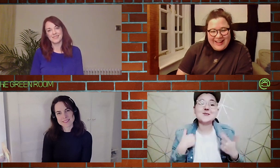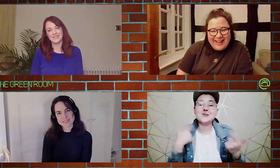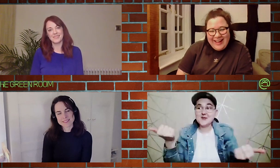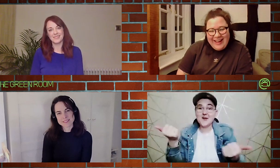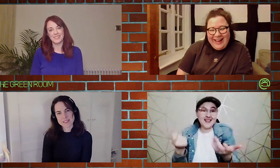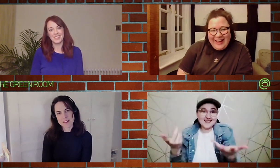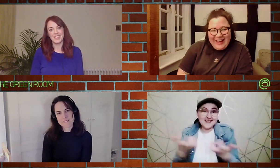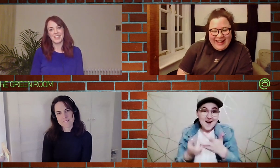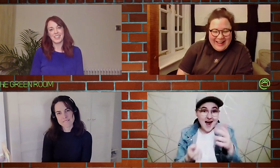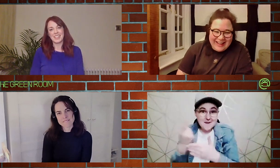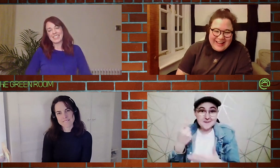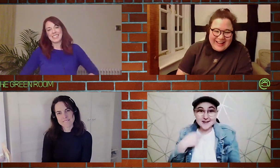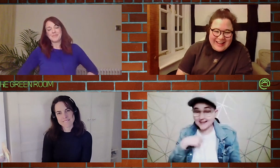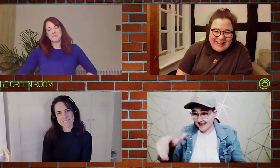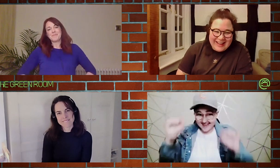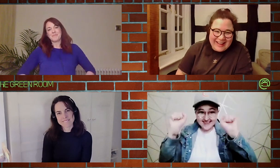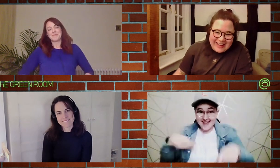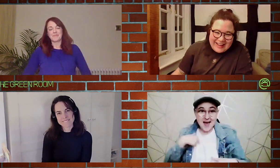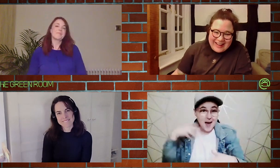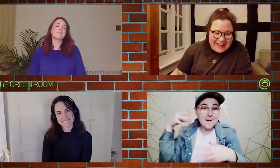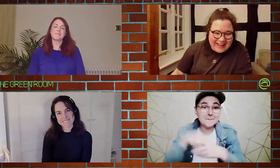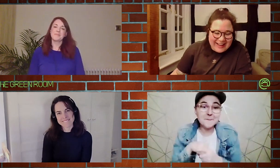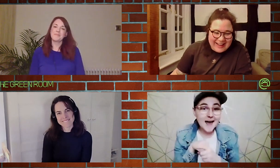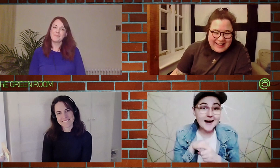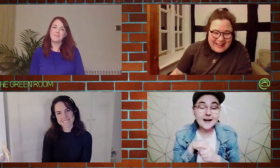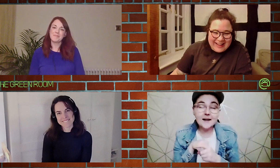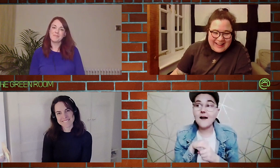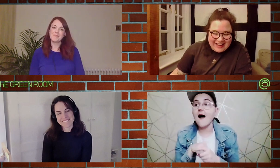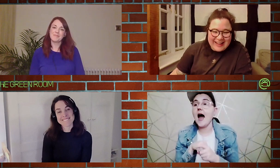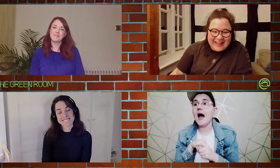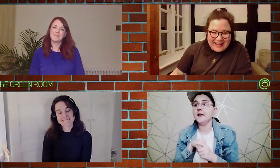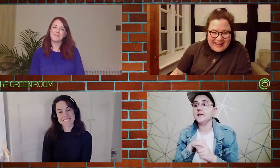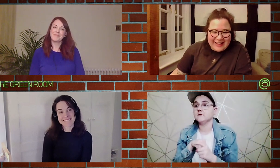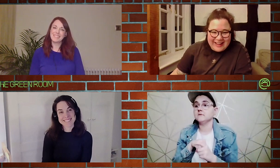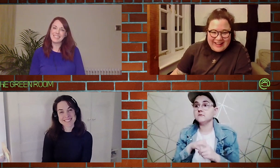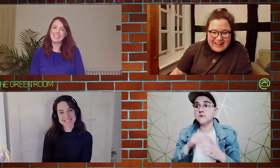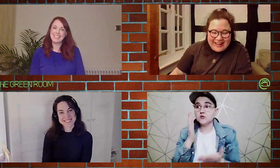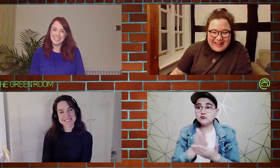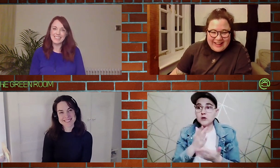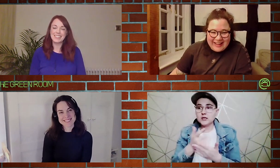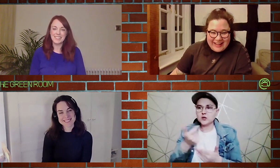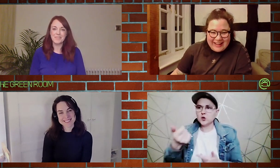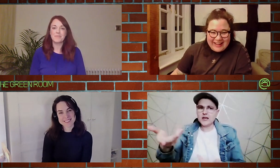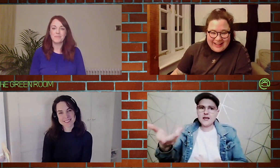course I would anything that it helps and encourage and motivate people I'm there absolutely in there so yeah